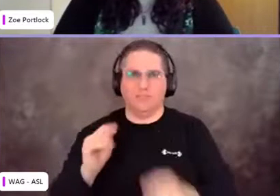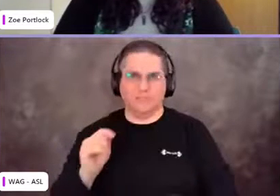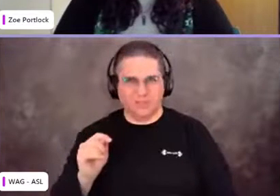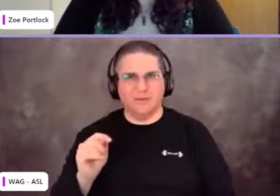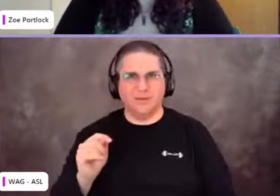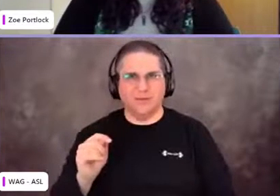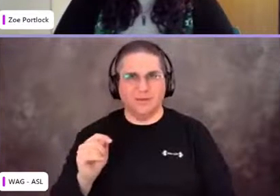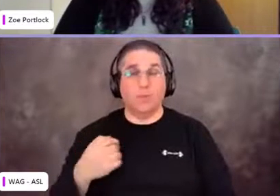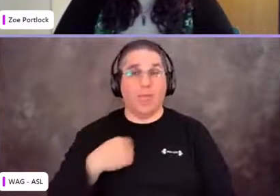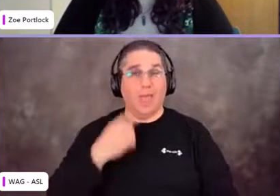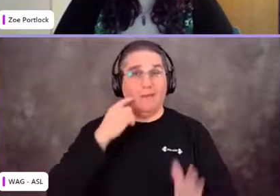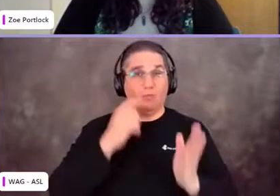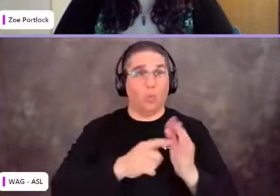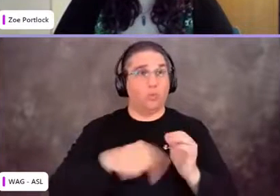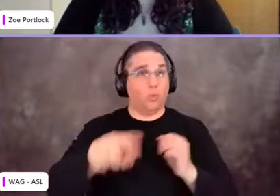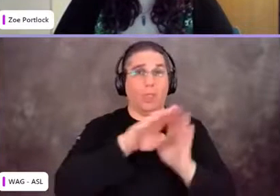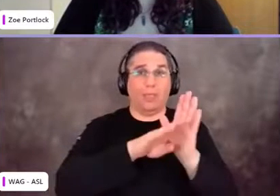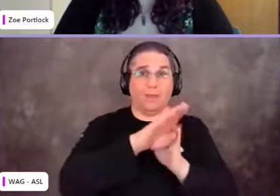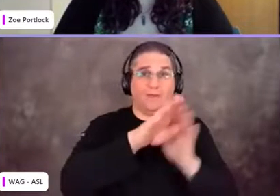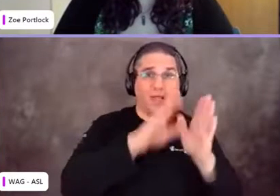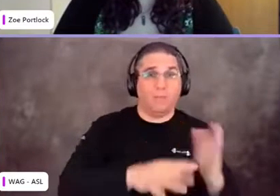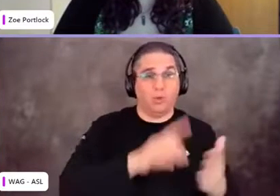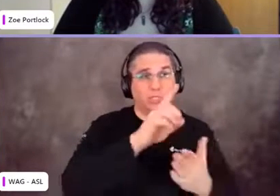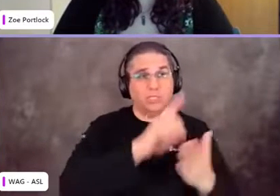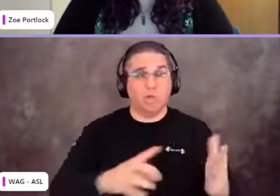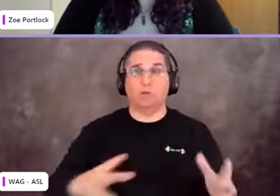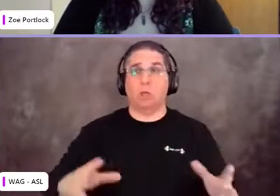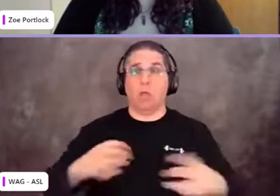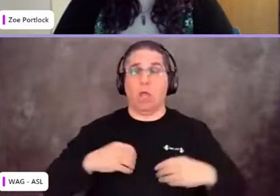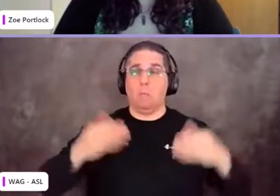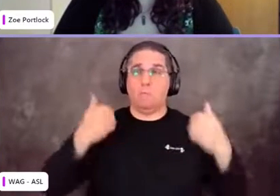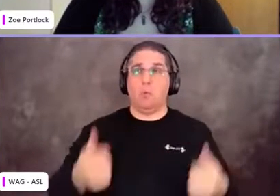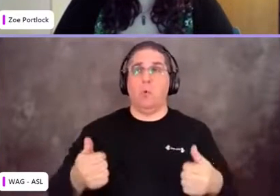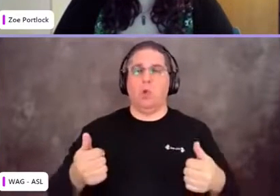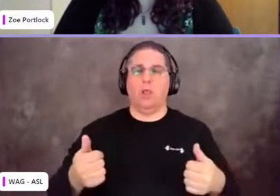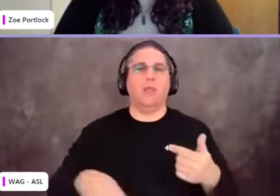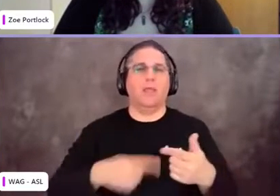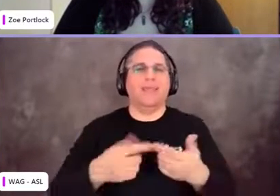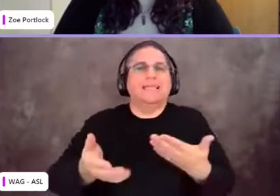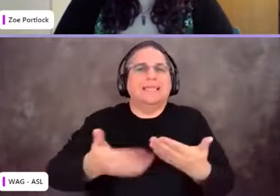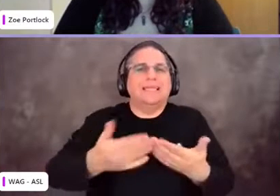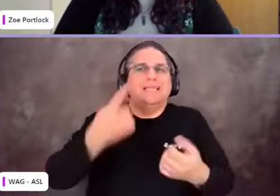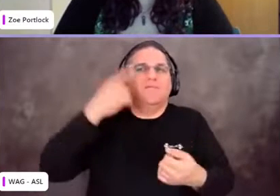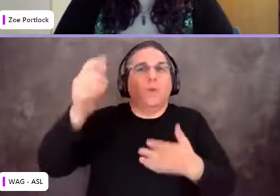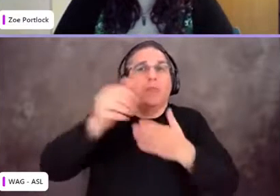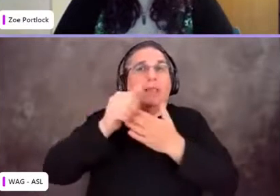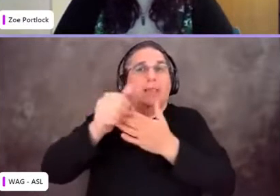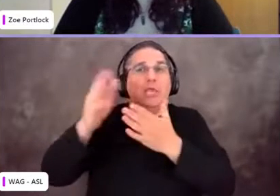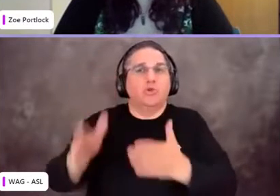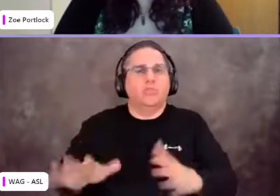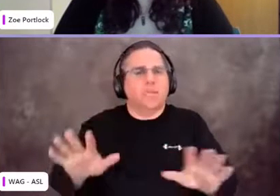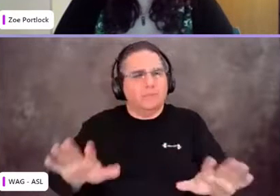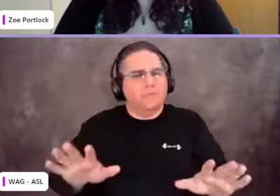just a violation that's violated, but that they get some information on how to fix it because I've also noticed that once all the developers and designers were on board